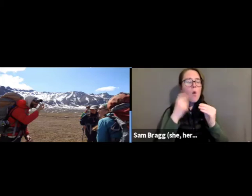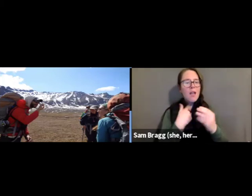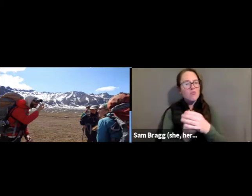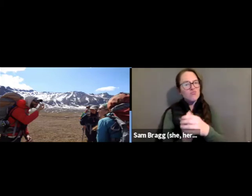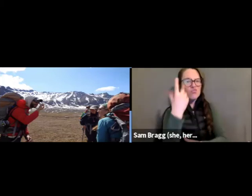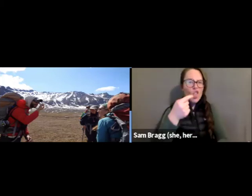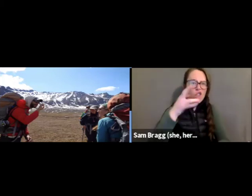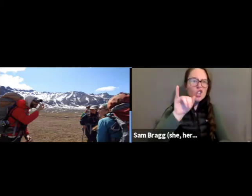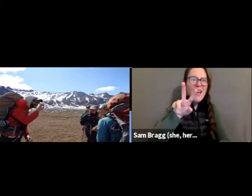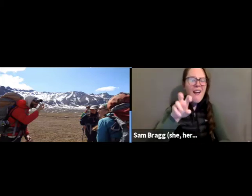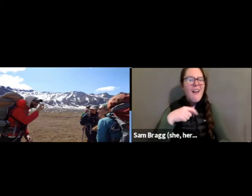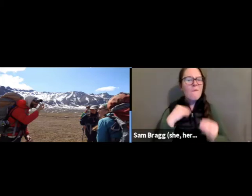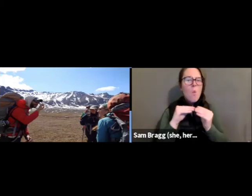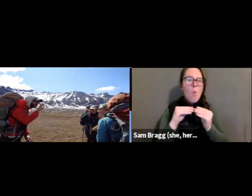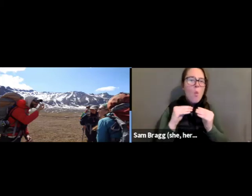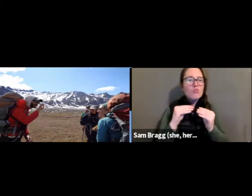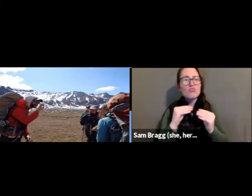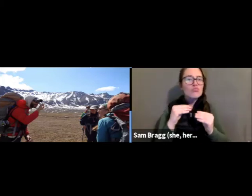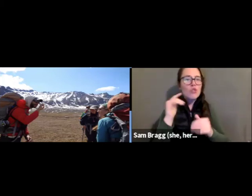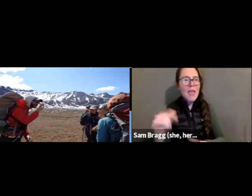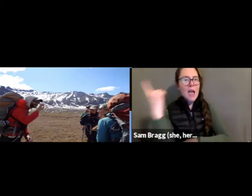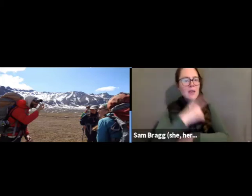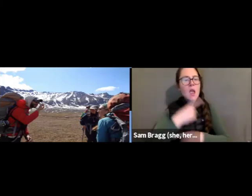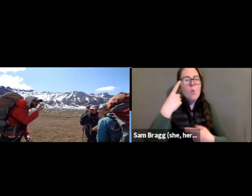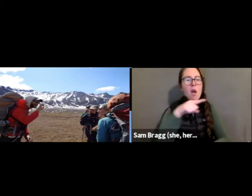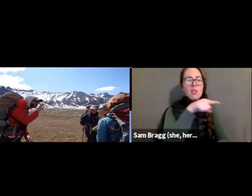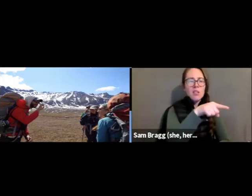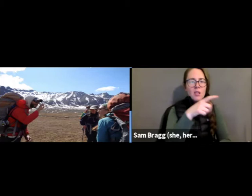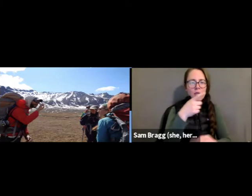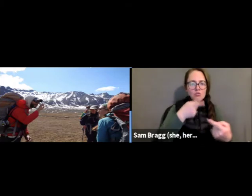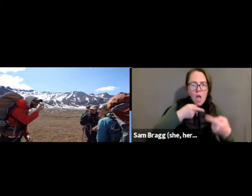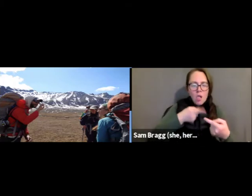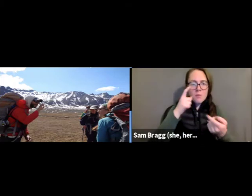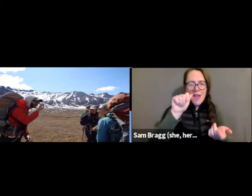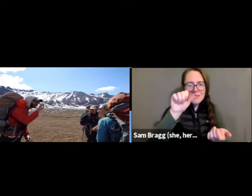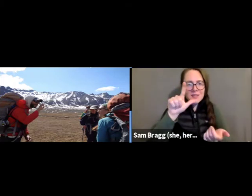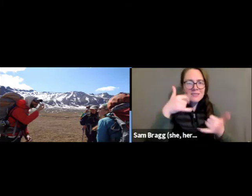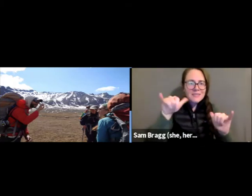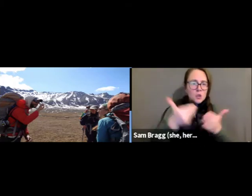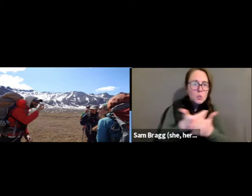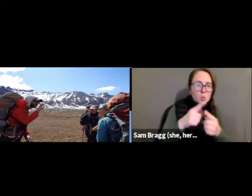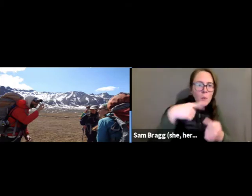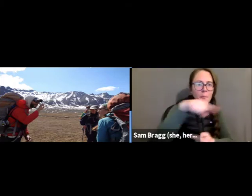seeing all the access that i am able to have while signing and how I’m able to thrive and you know